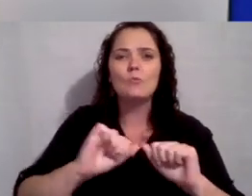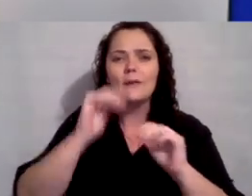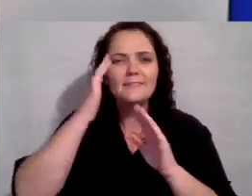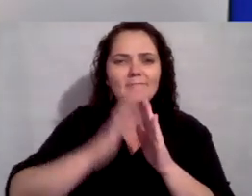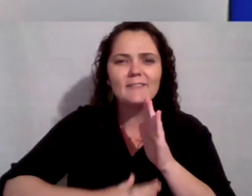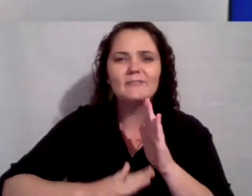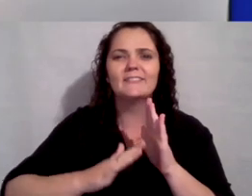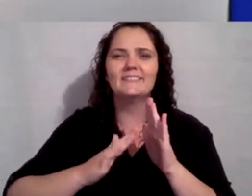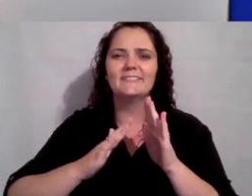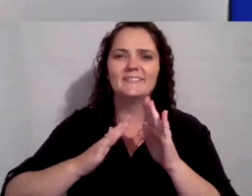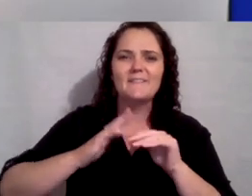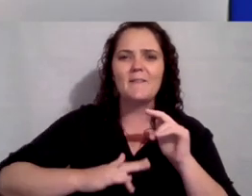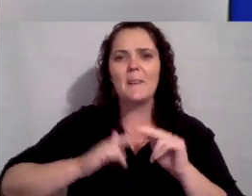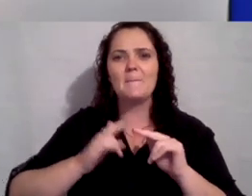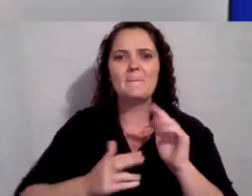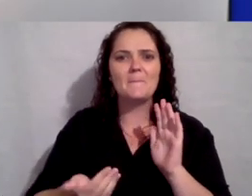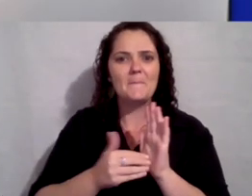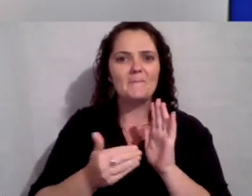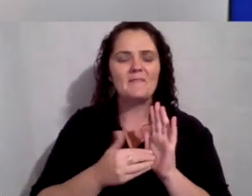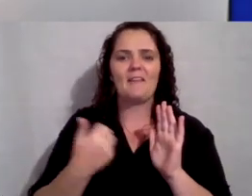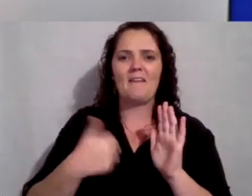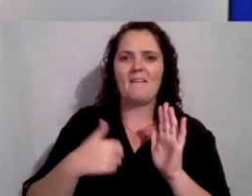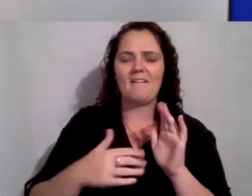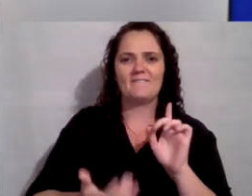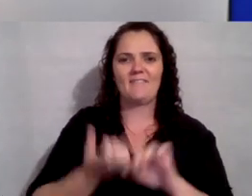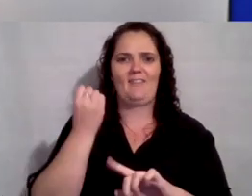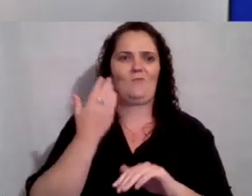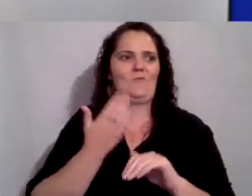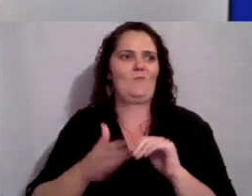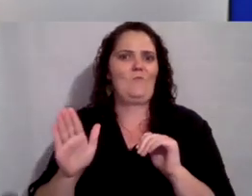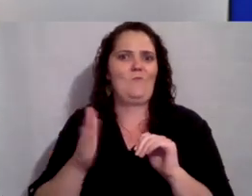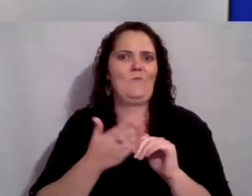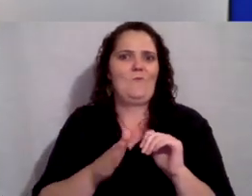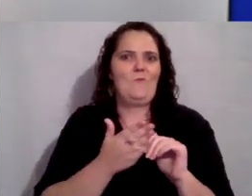your own experience there at home and discover some new ways of approaching drawing.